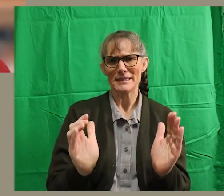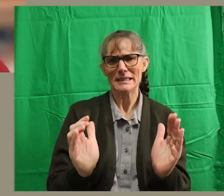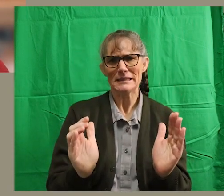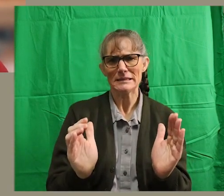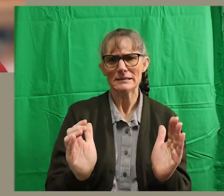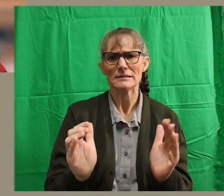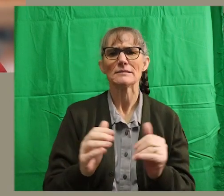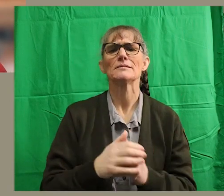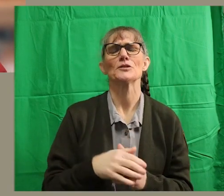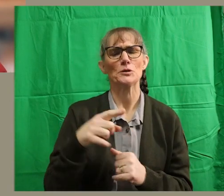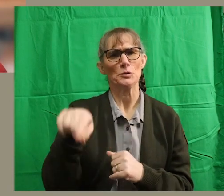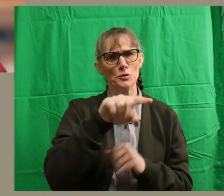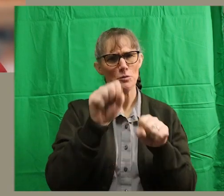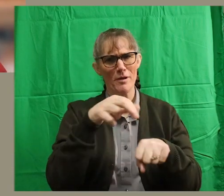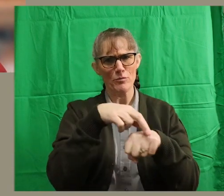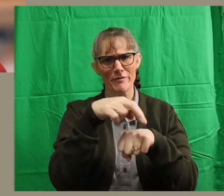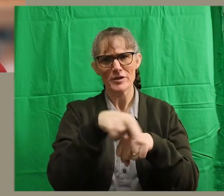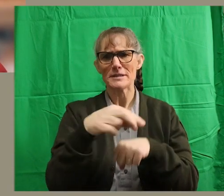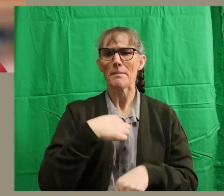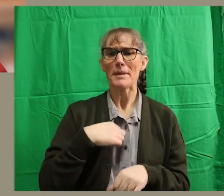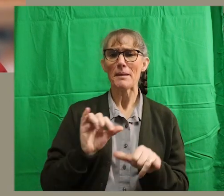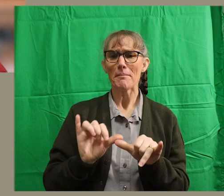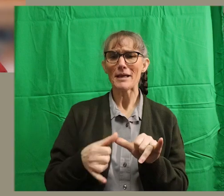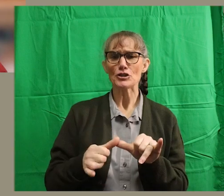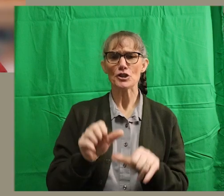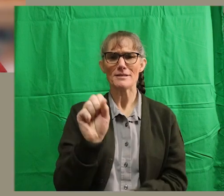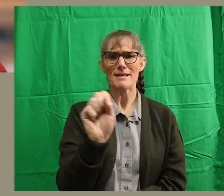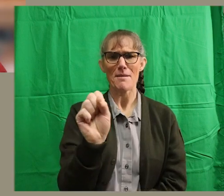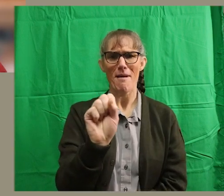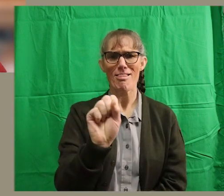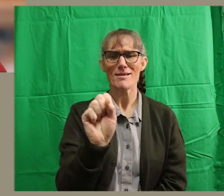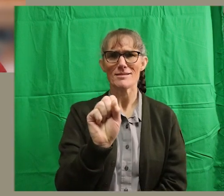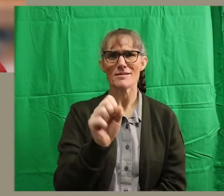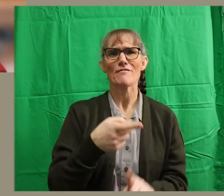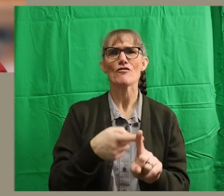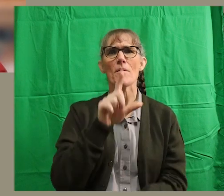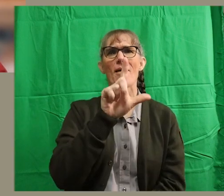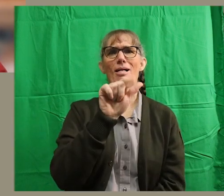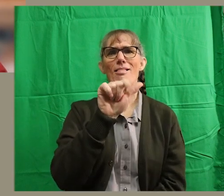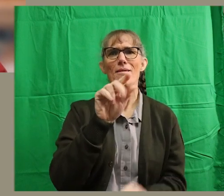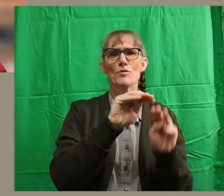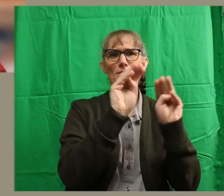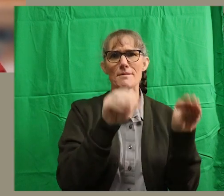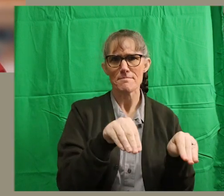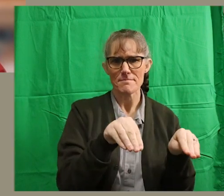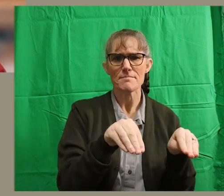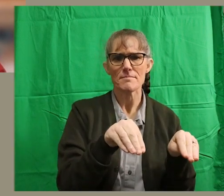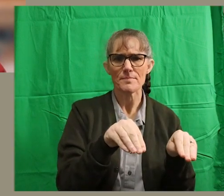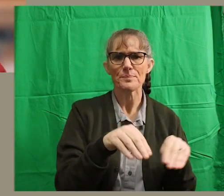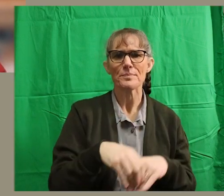to be able to reference. So, this is me measuring a Stenomyline at the Los Angeles Museum, and I'm